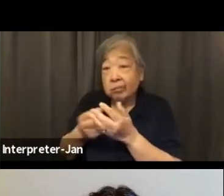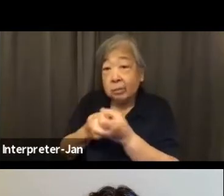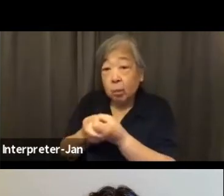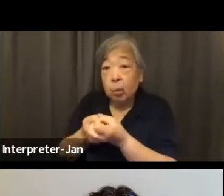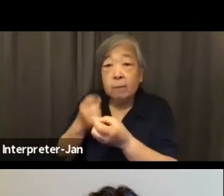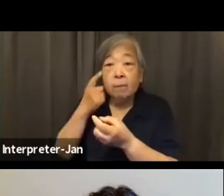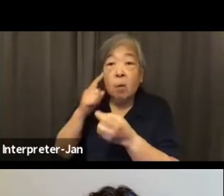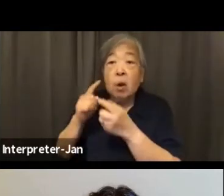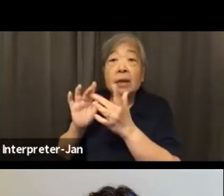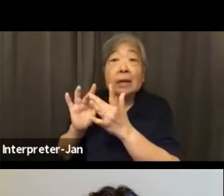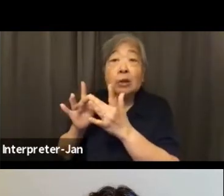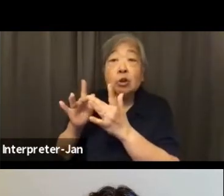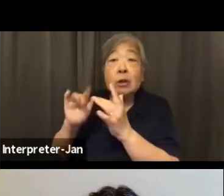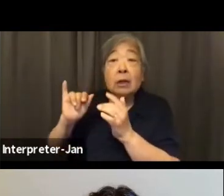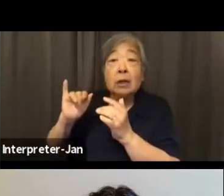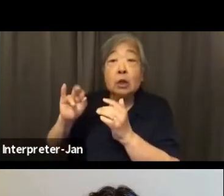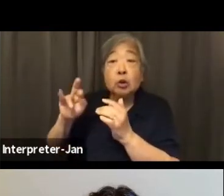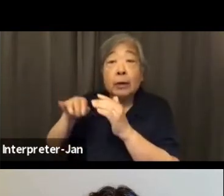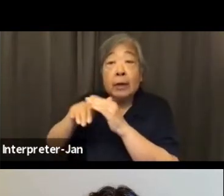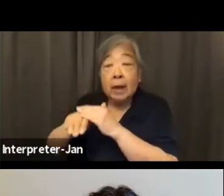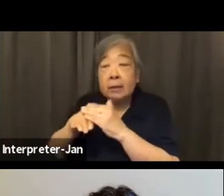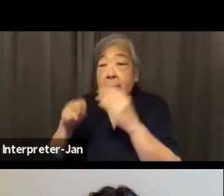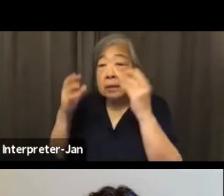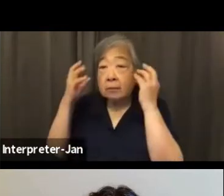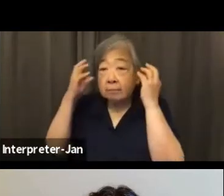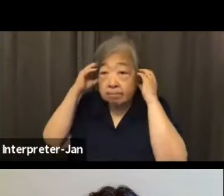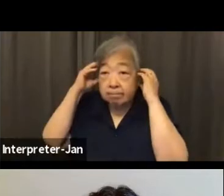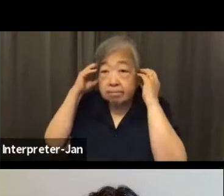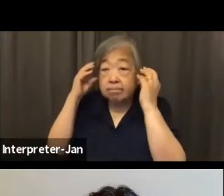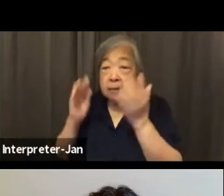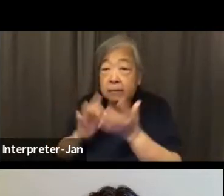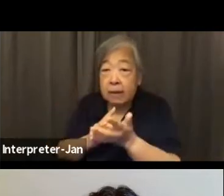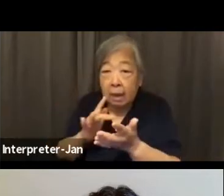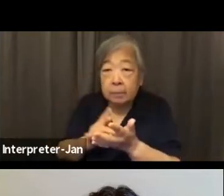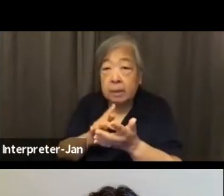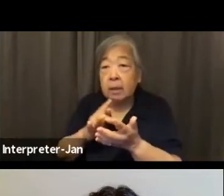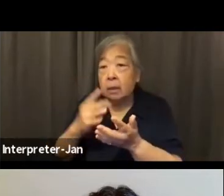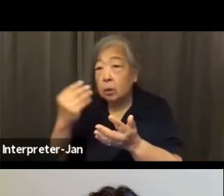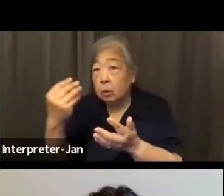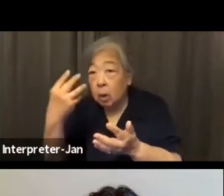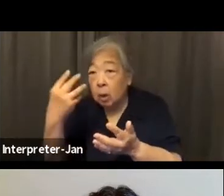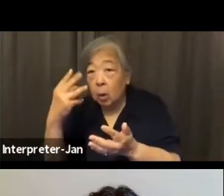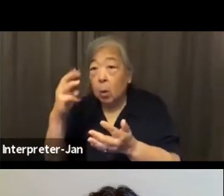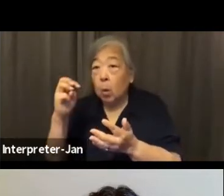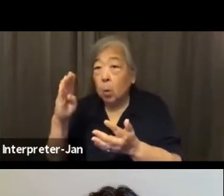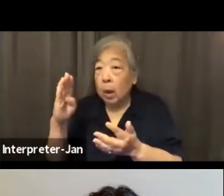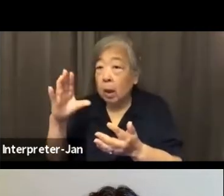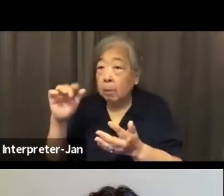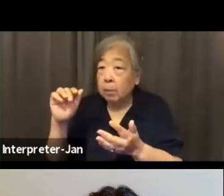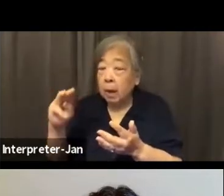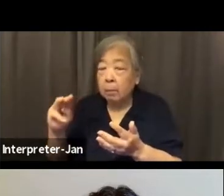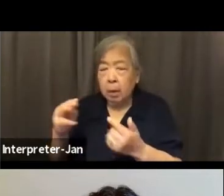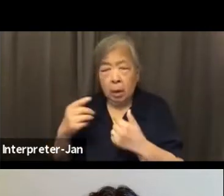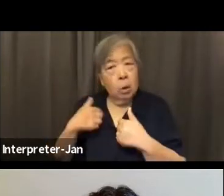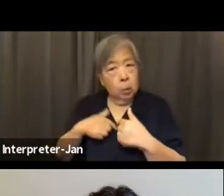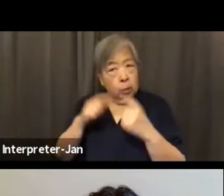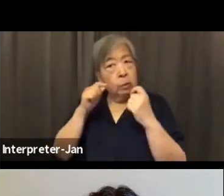webcam and tablets. We did have some students ask and we were surprised that we didn't have as many as we